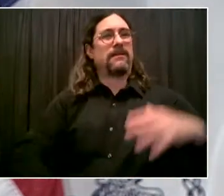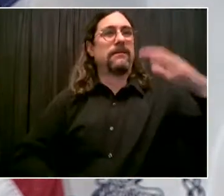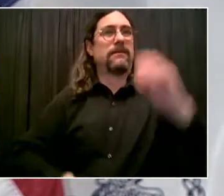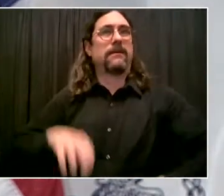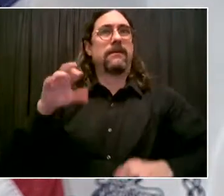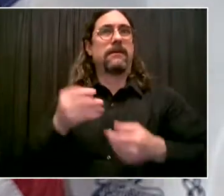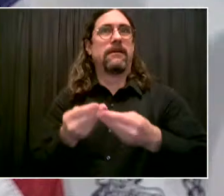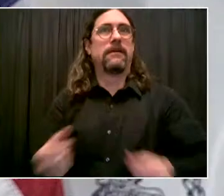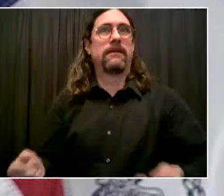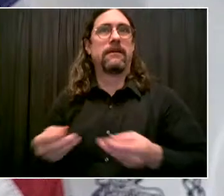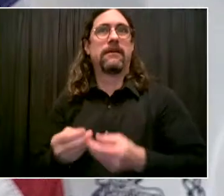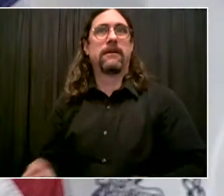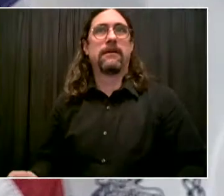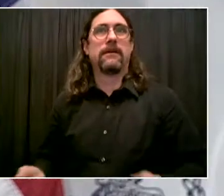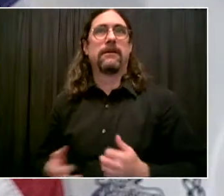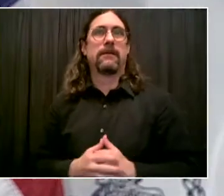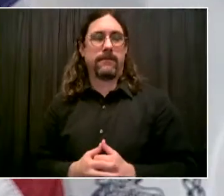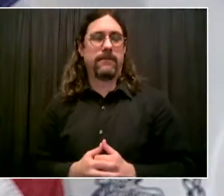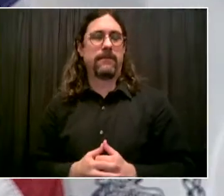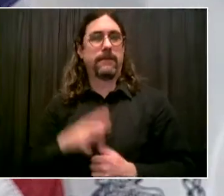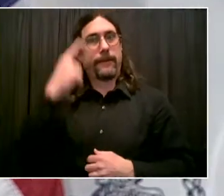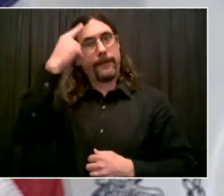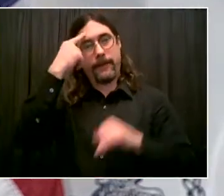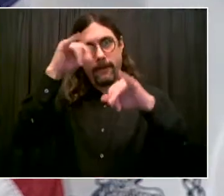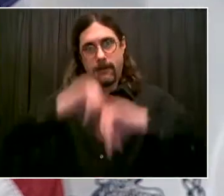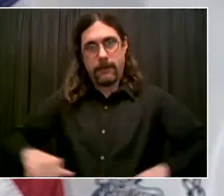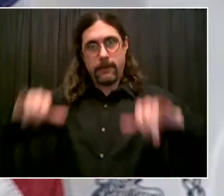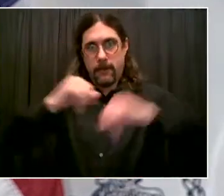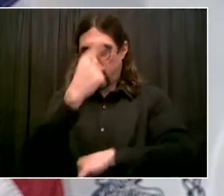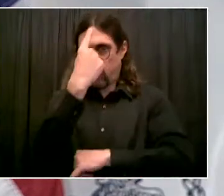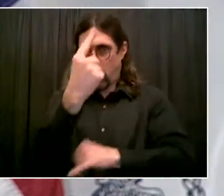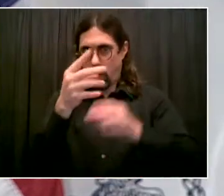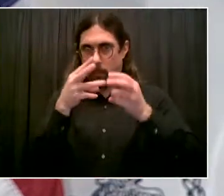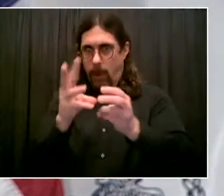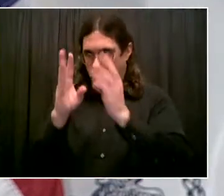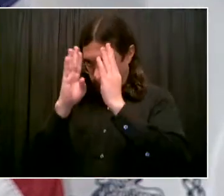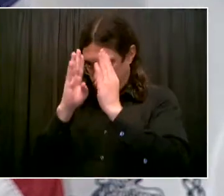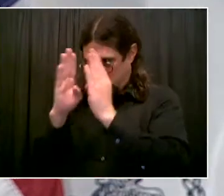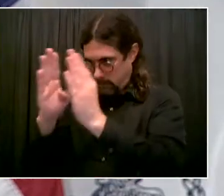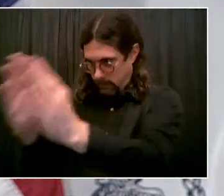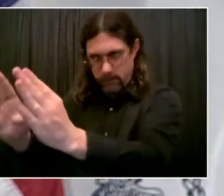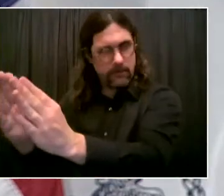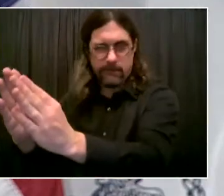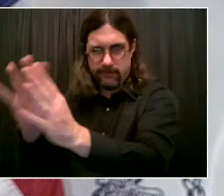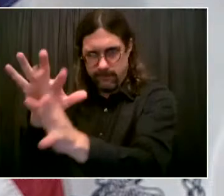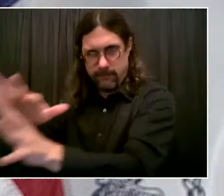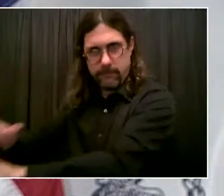FAFANGCI SEX TRAFFICKING. IT IS A NEW CONVERSATION FOR NEW YORK CITY. I JUST WANT TO THANK YOU FOR'S EKING OUTSIDE THE BOX. WE HAVE TO MEET PEOPLE WHERE THEY ARE, FIND